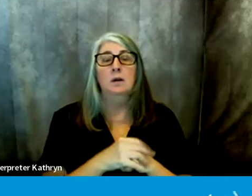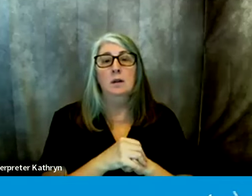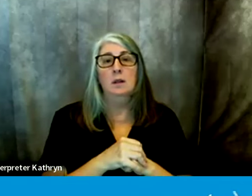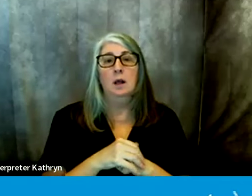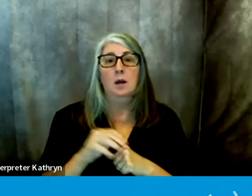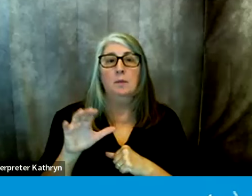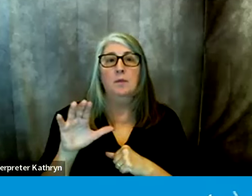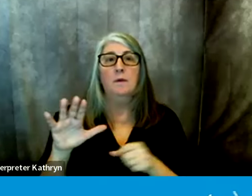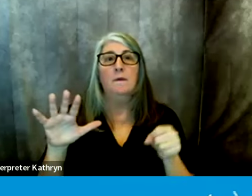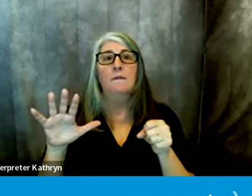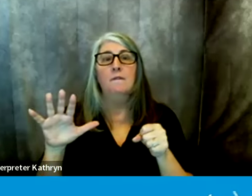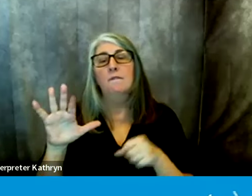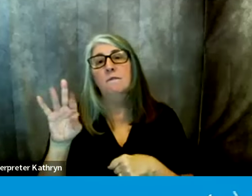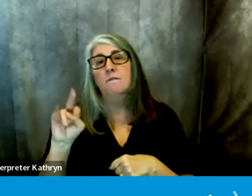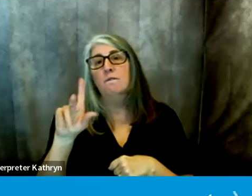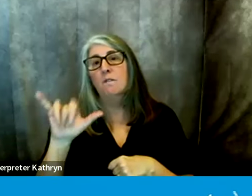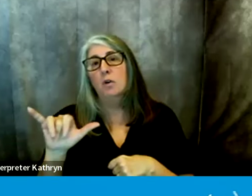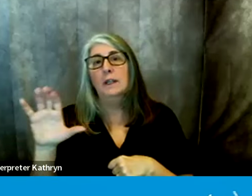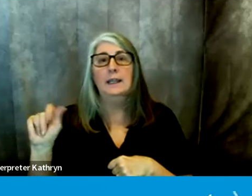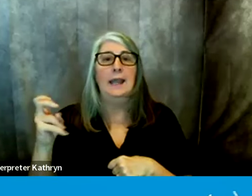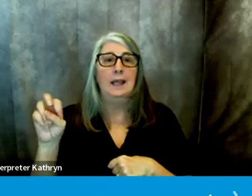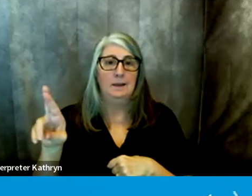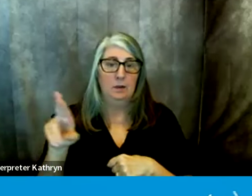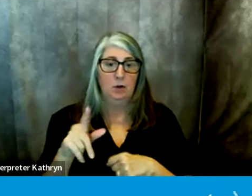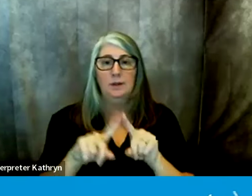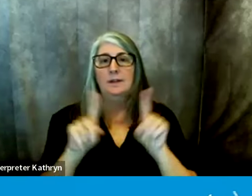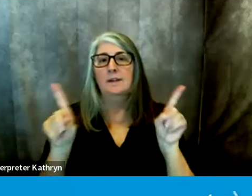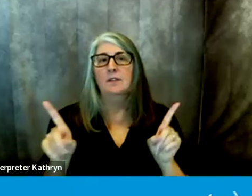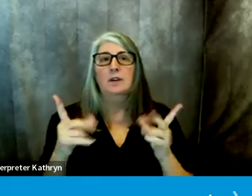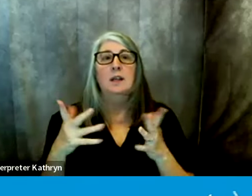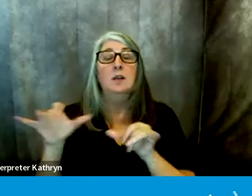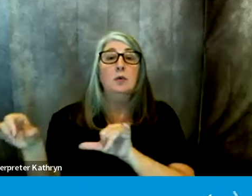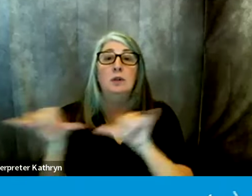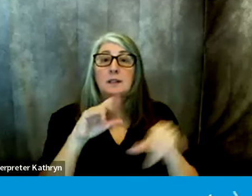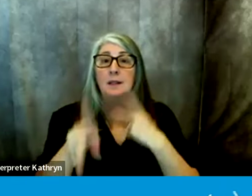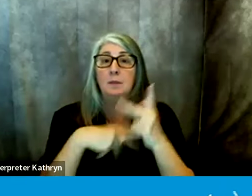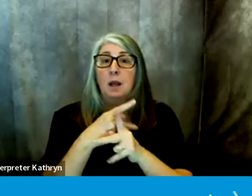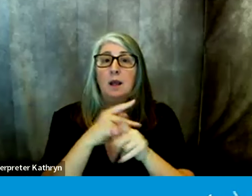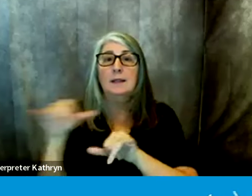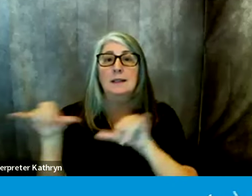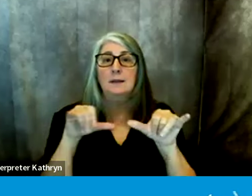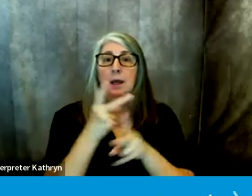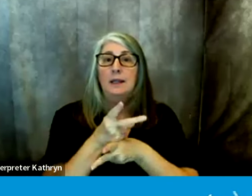It's essentially the same type of catheter, the same type of care that needs to be exchanged every four to six weeks.